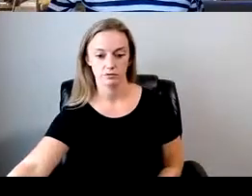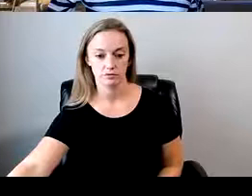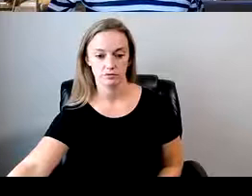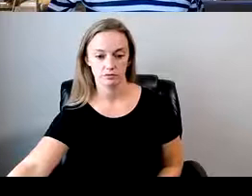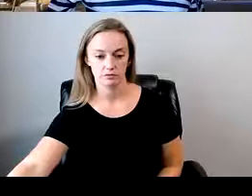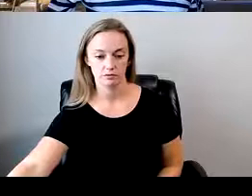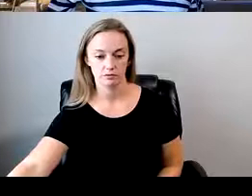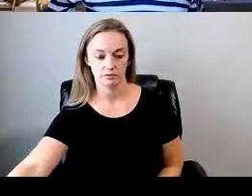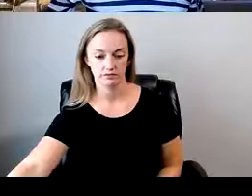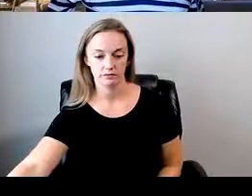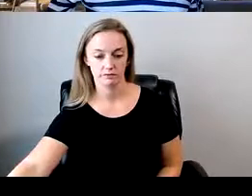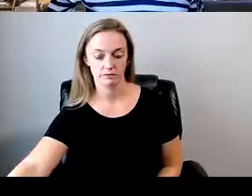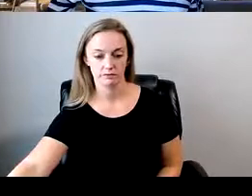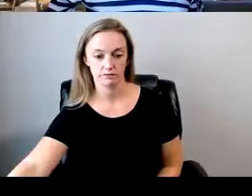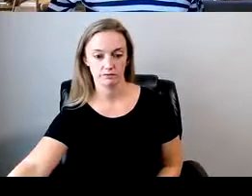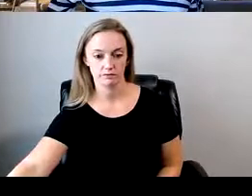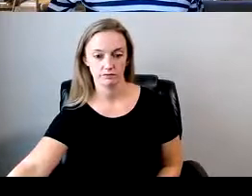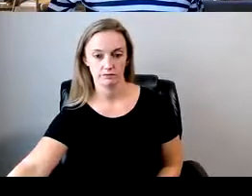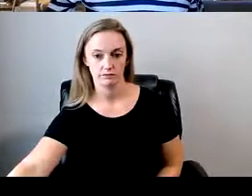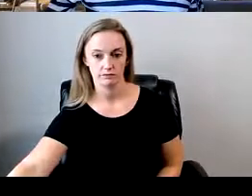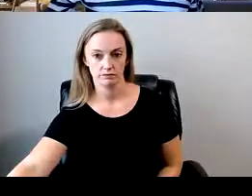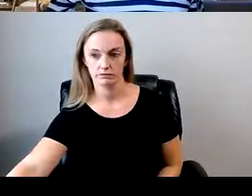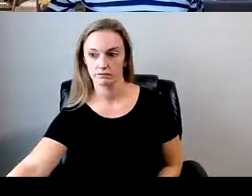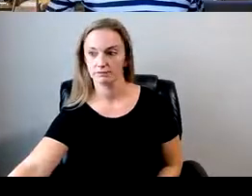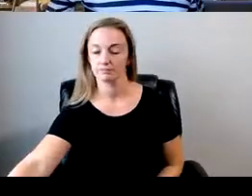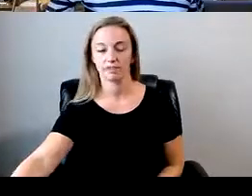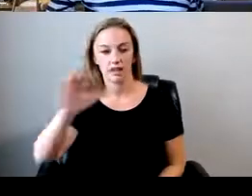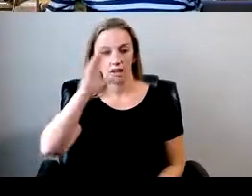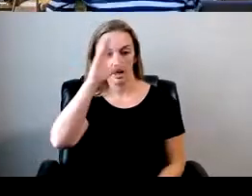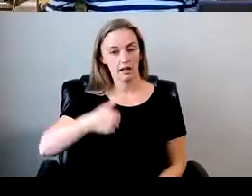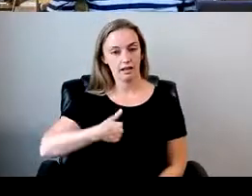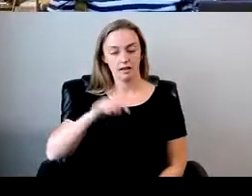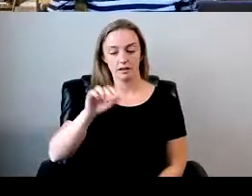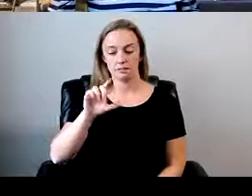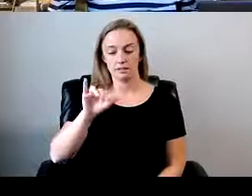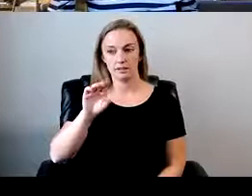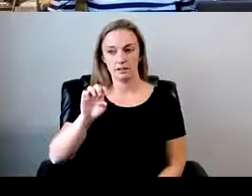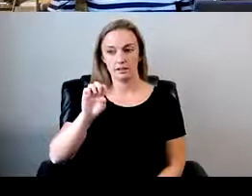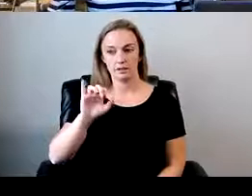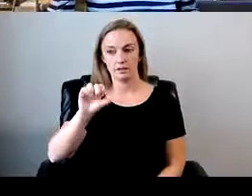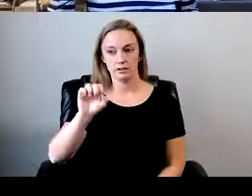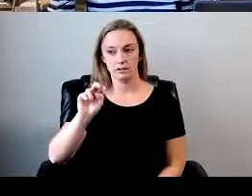And hi, I'm Elaine Eisenbaum. I am a member of the Human Development Institute Team,